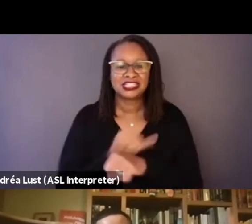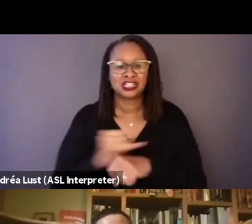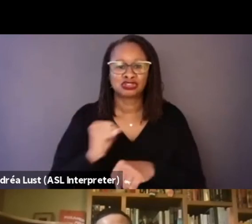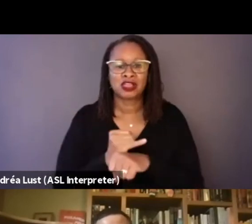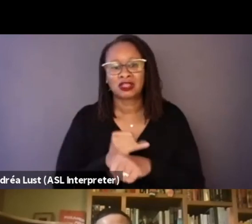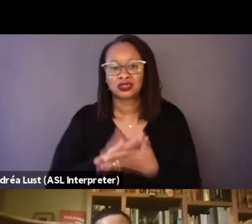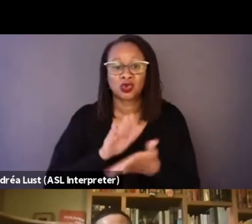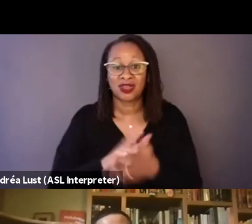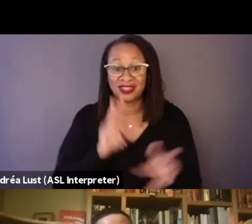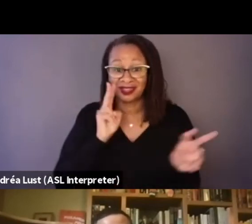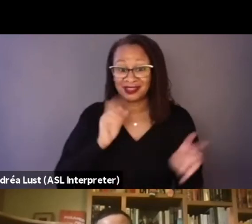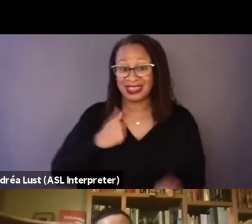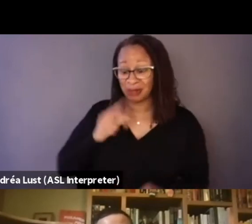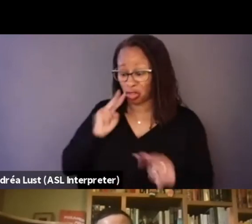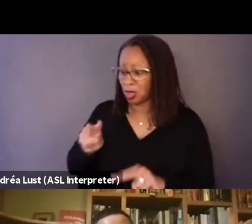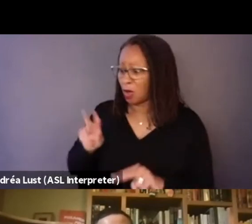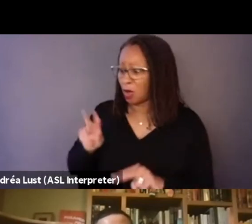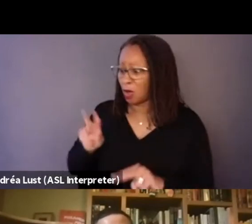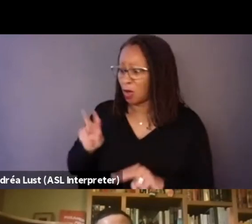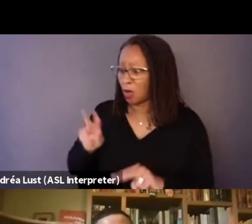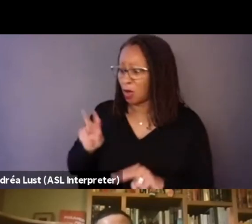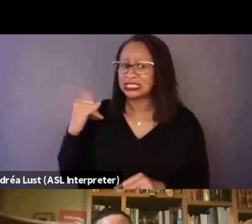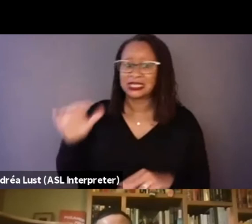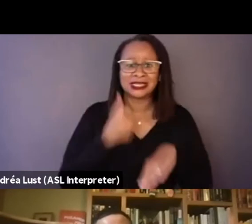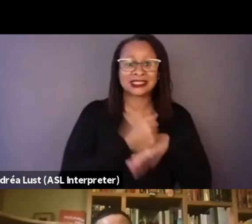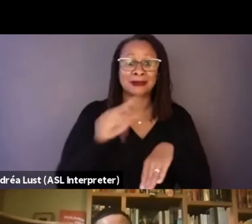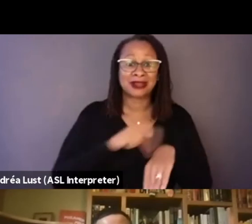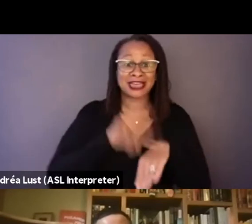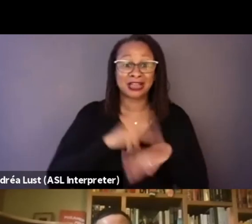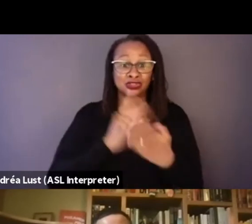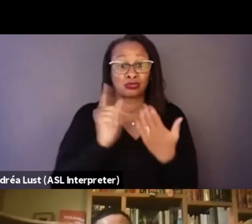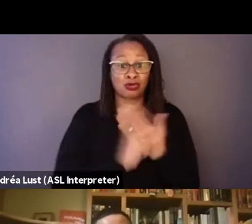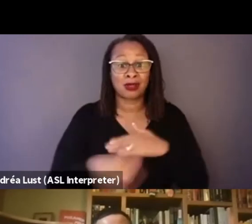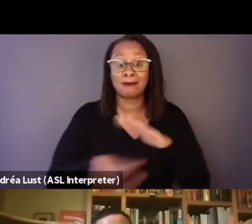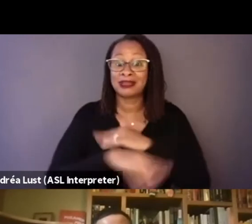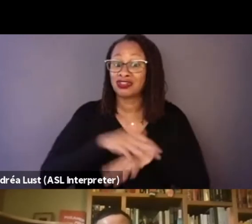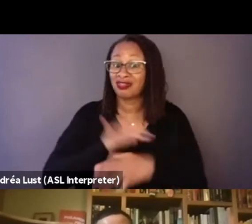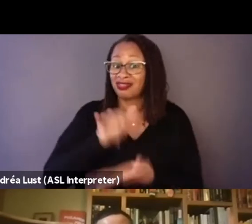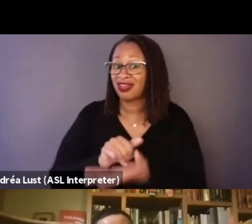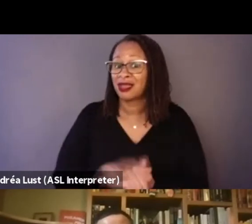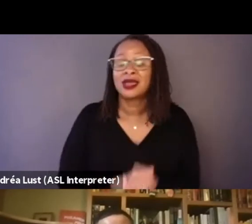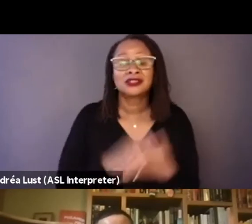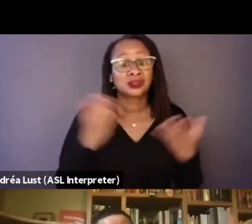And then they made a national program based on that. So it is in the U.S. too,